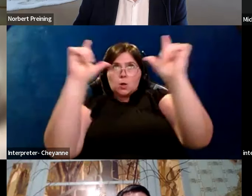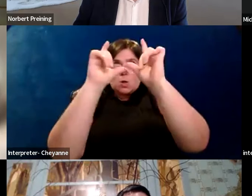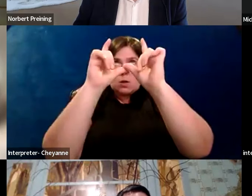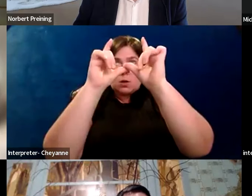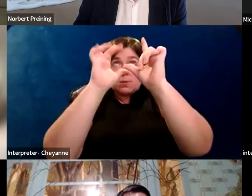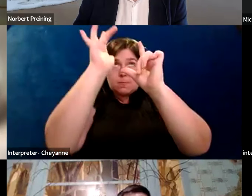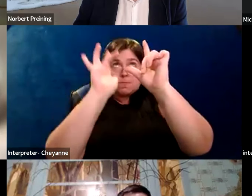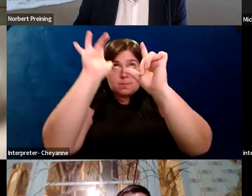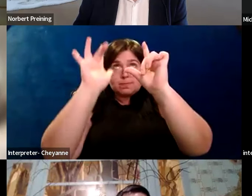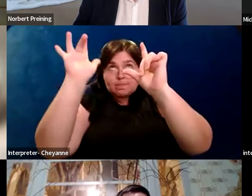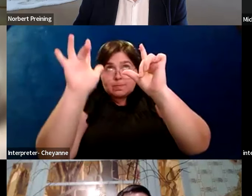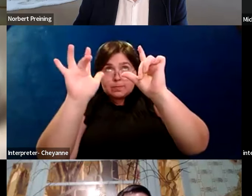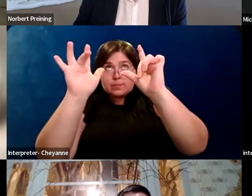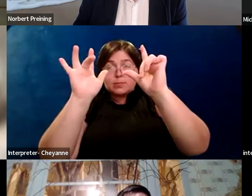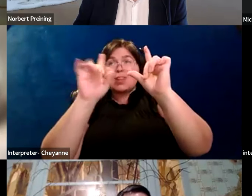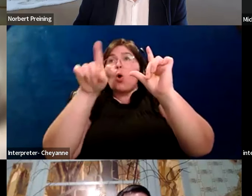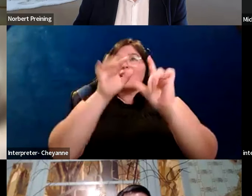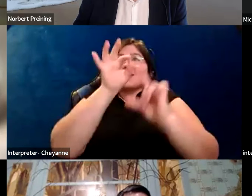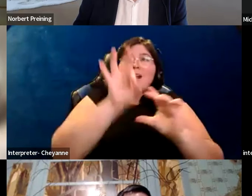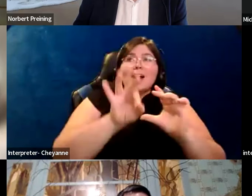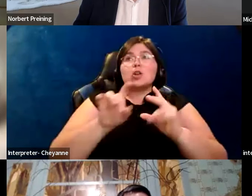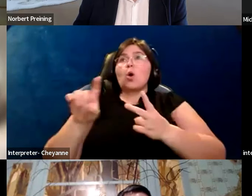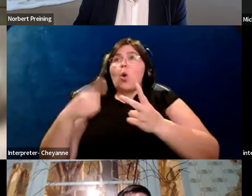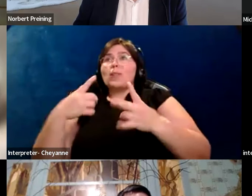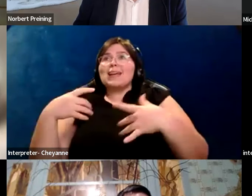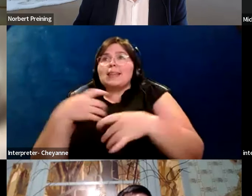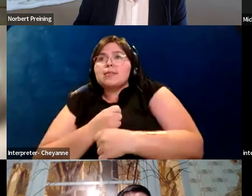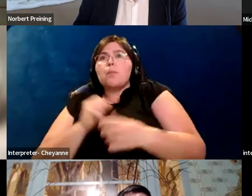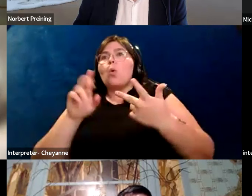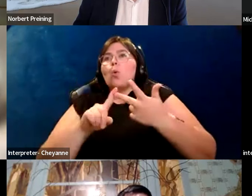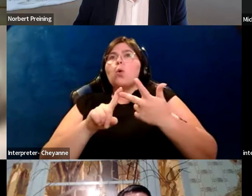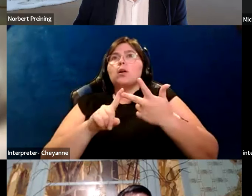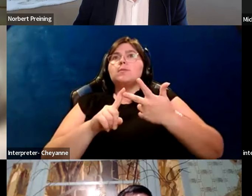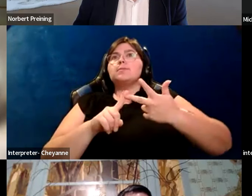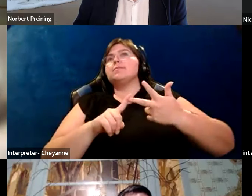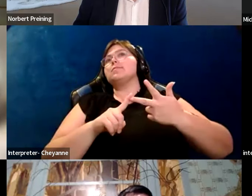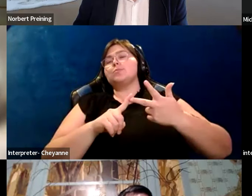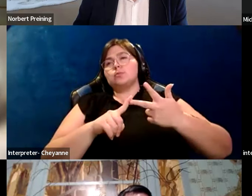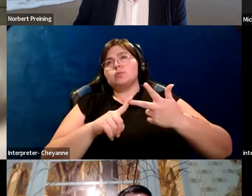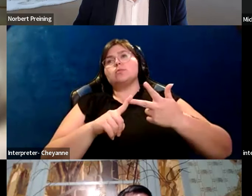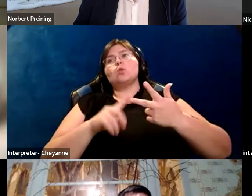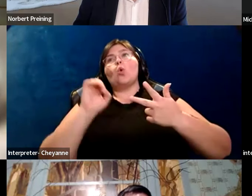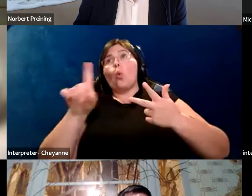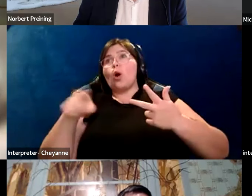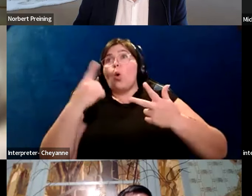So it's, again, just the fraction or just the sum or just the bit that's in the brackets.